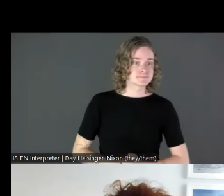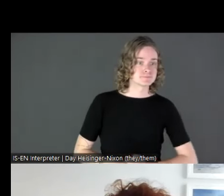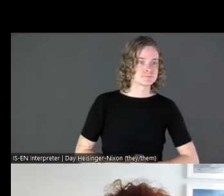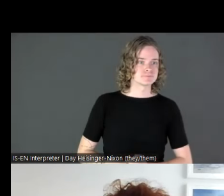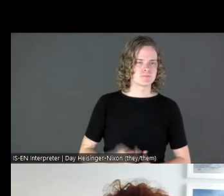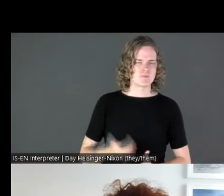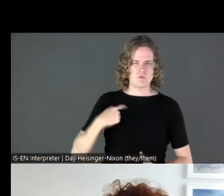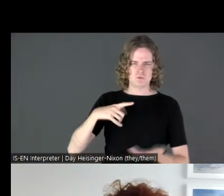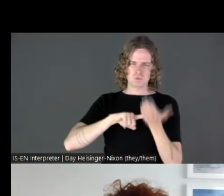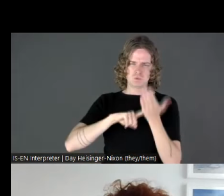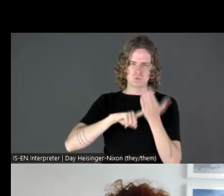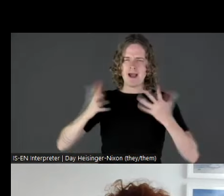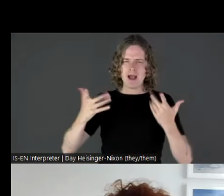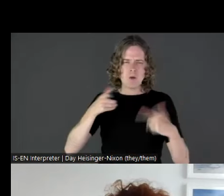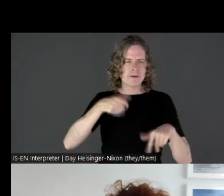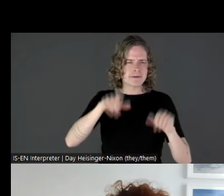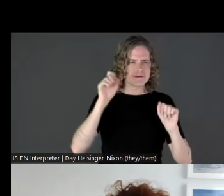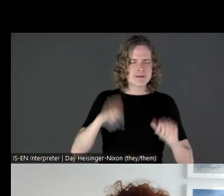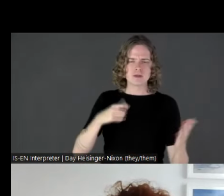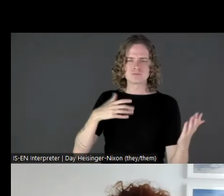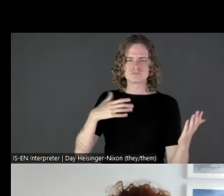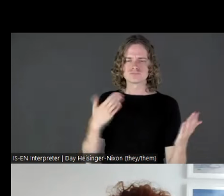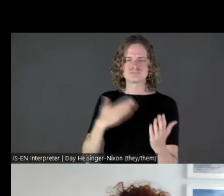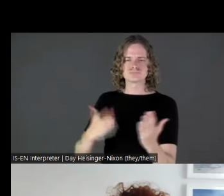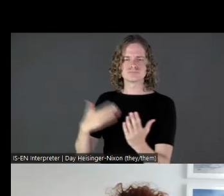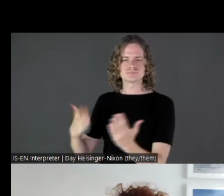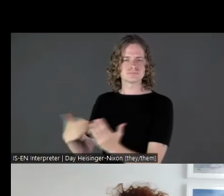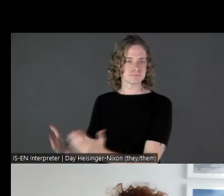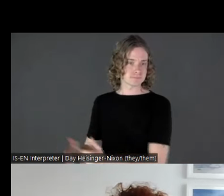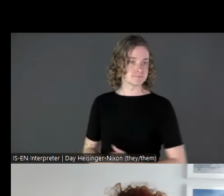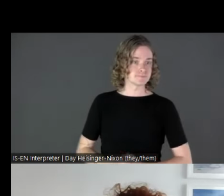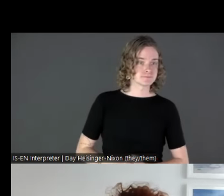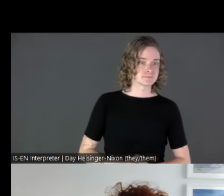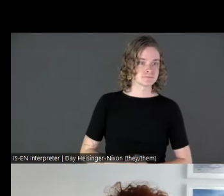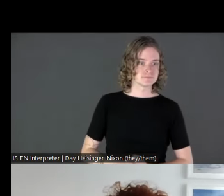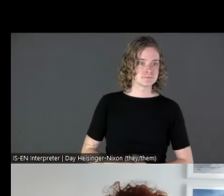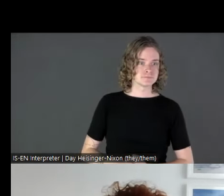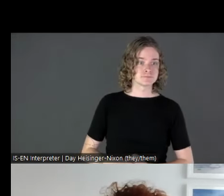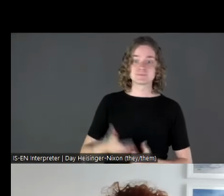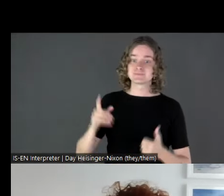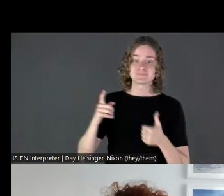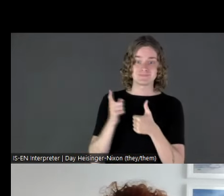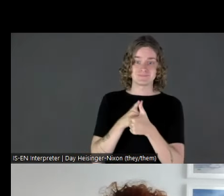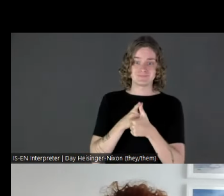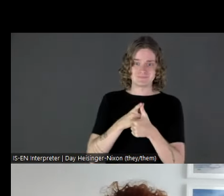Background is as an introduction to the catalog as part of our commitment to supporting problem